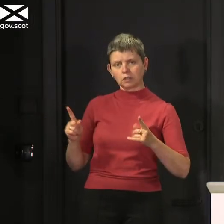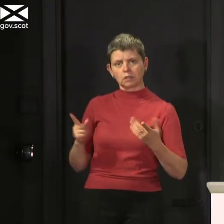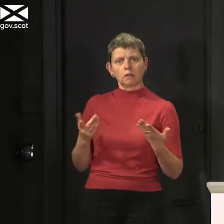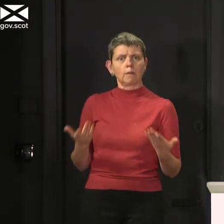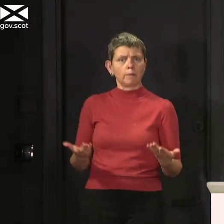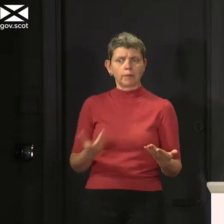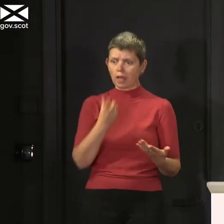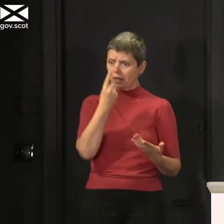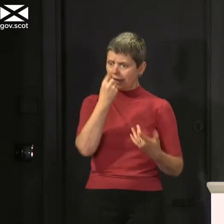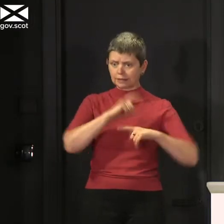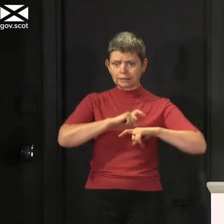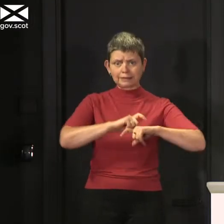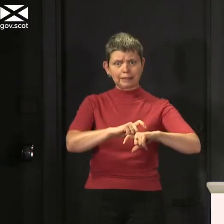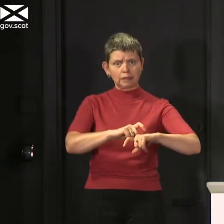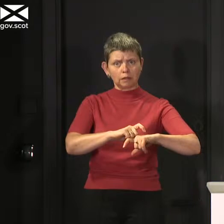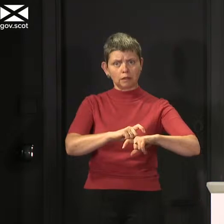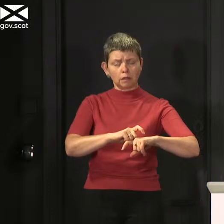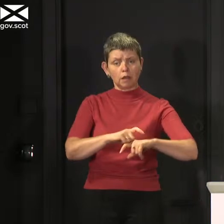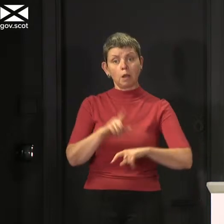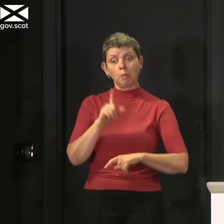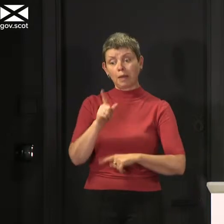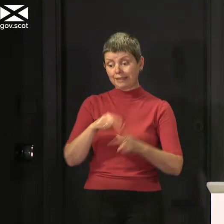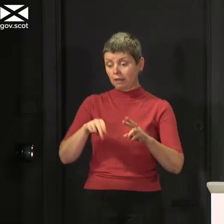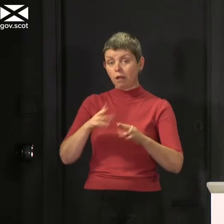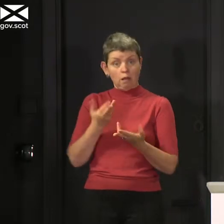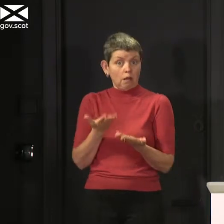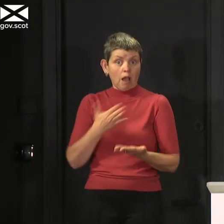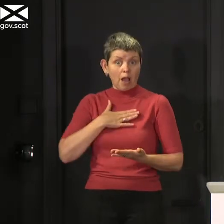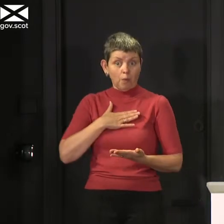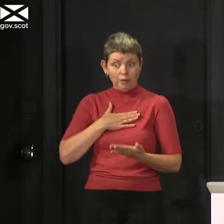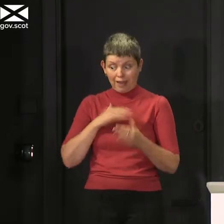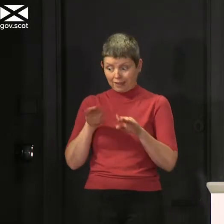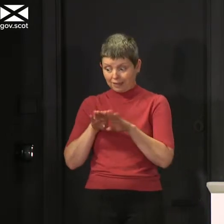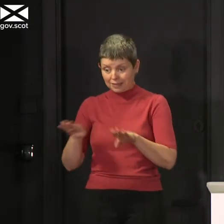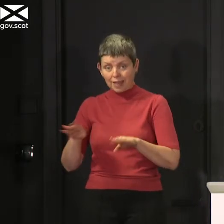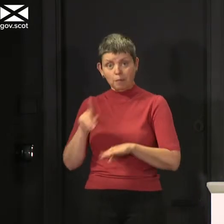we can avoid that, I got to have the ability to assess the UK Government's list for England